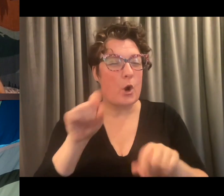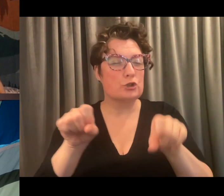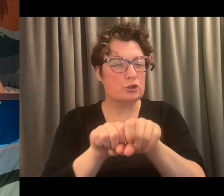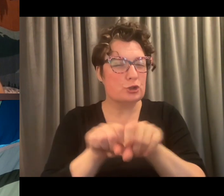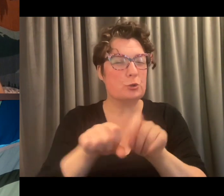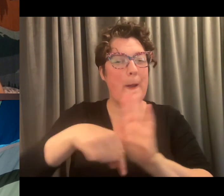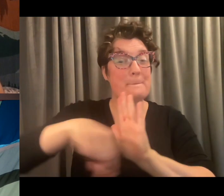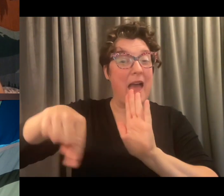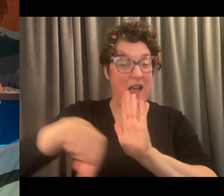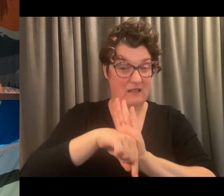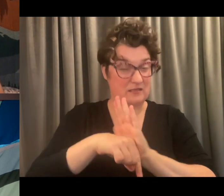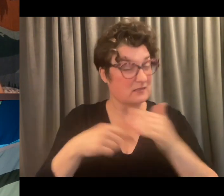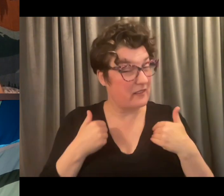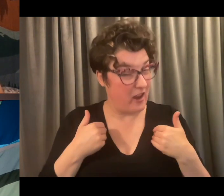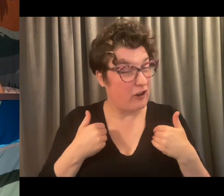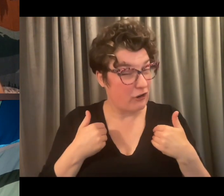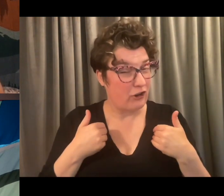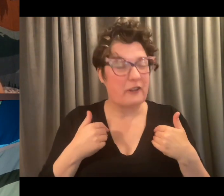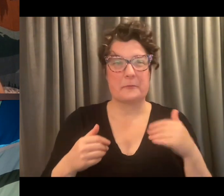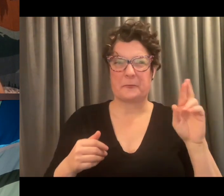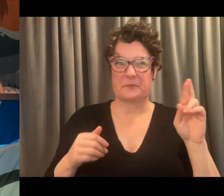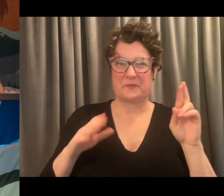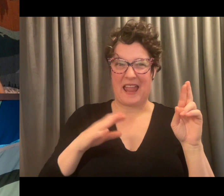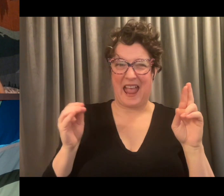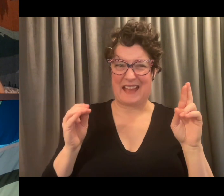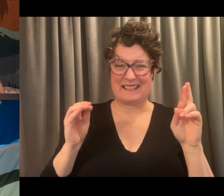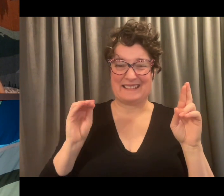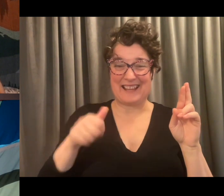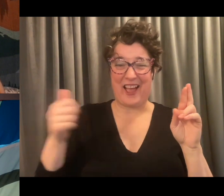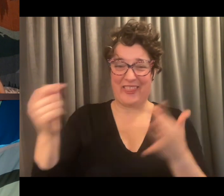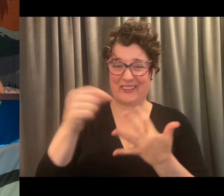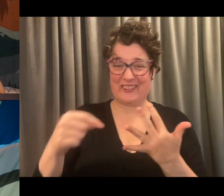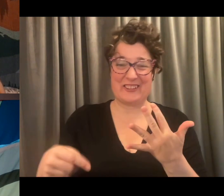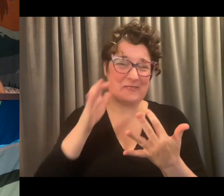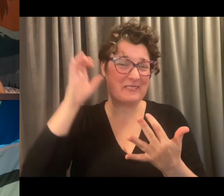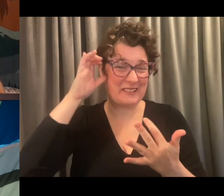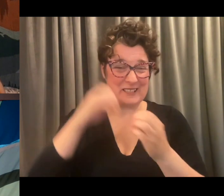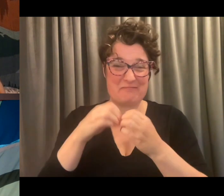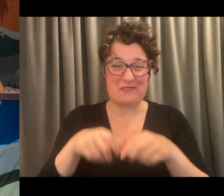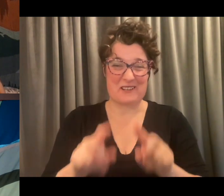Rebekah: and, and. Other things you'll hear more in the interview. Yeah. Okay.